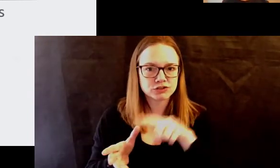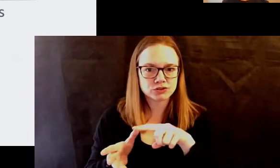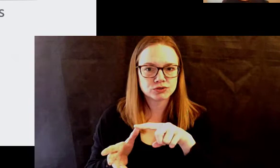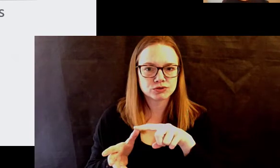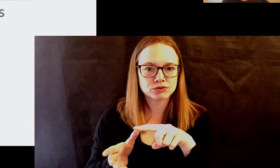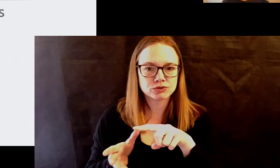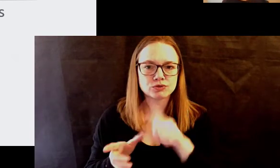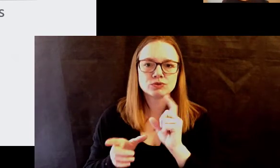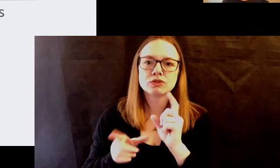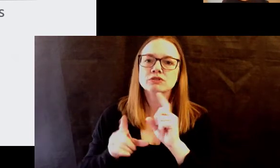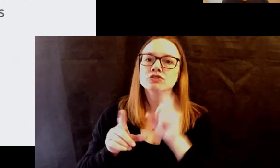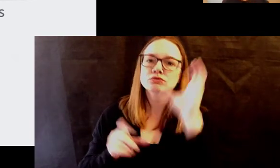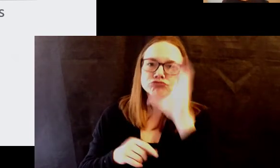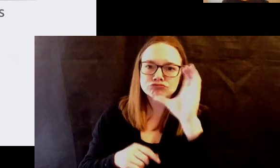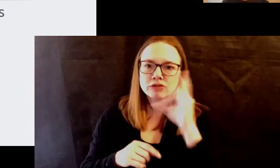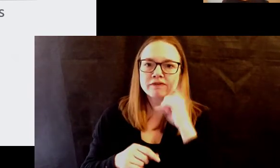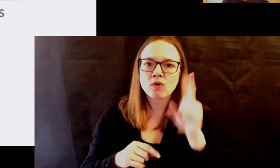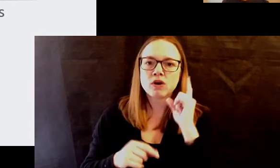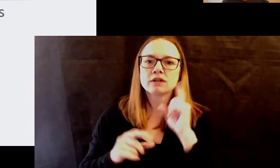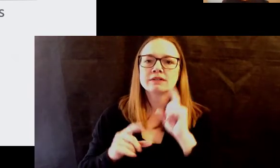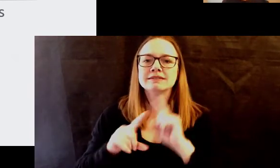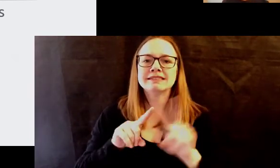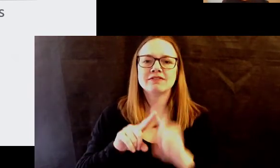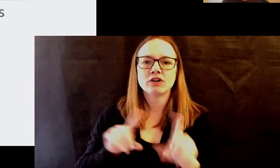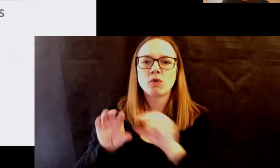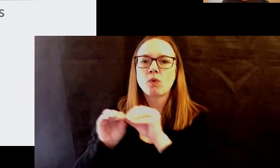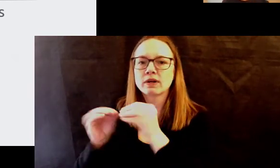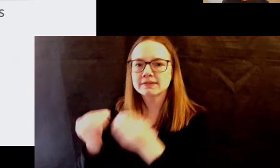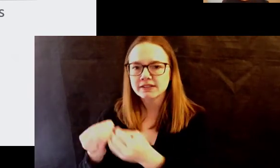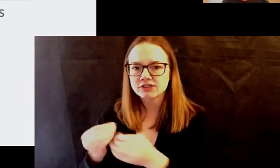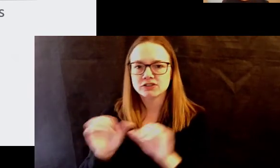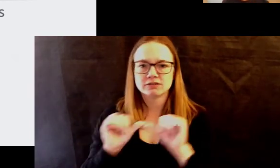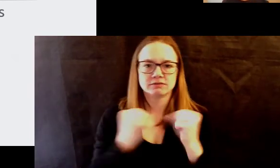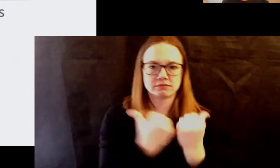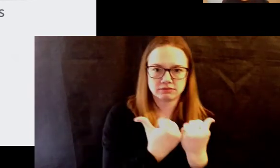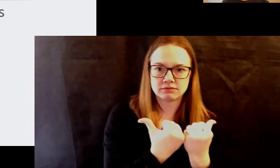for example, that work on bills and initiatives and measures